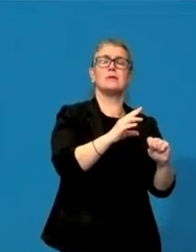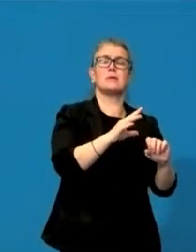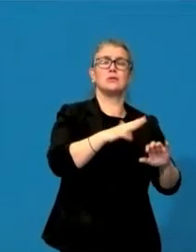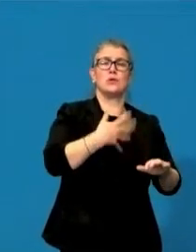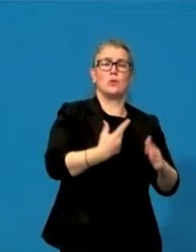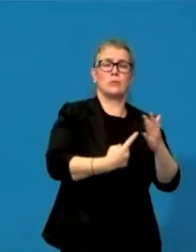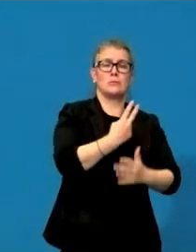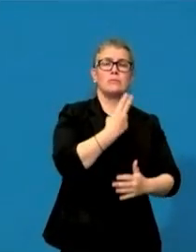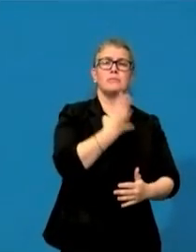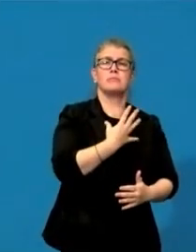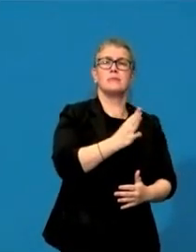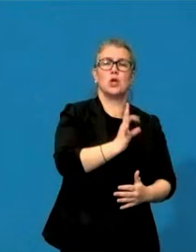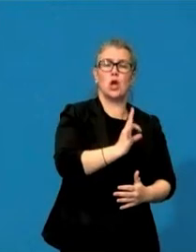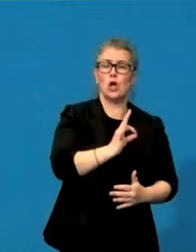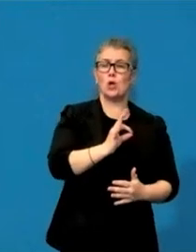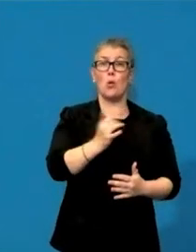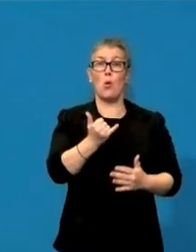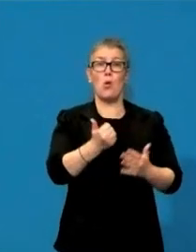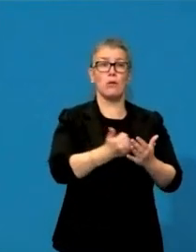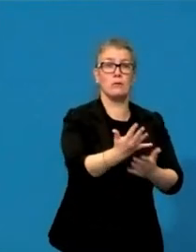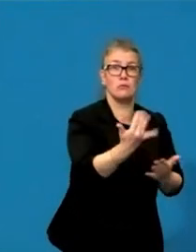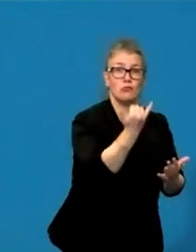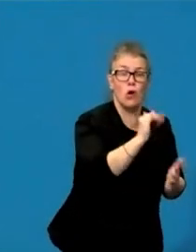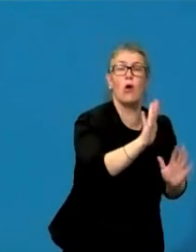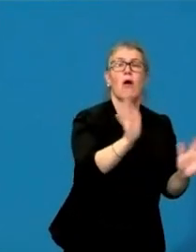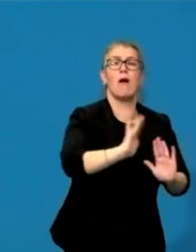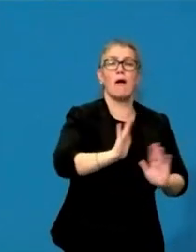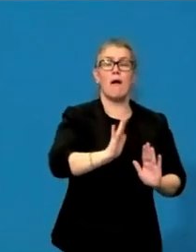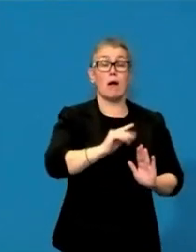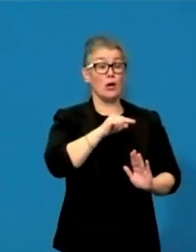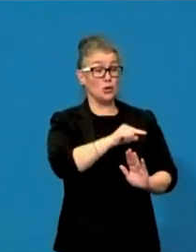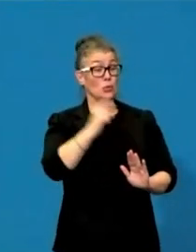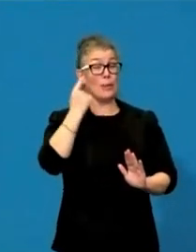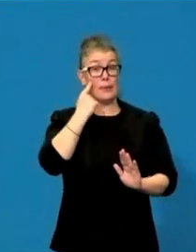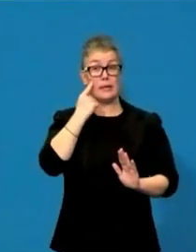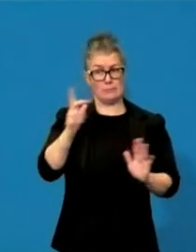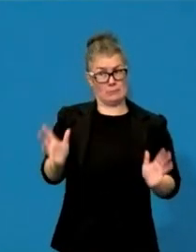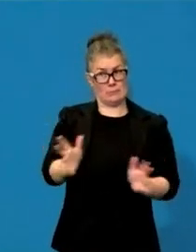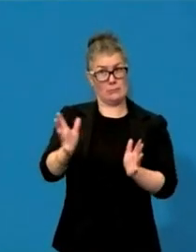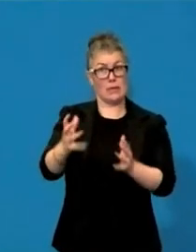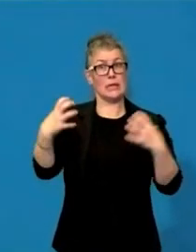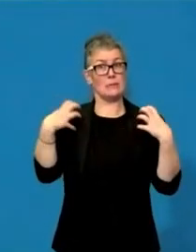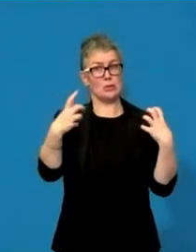misuse of their funding, that would be a model that you would urge the Commissioners to consider? MR DAVIS: Absolutely.